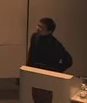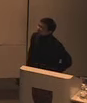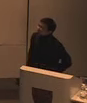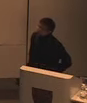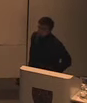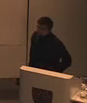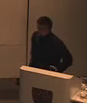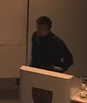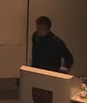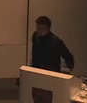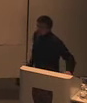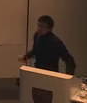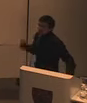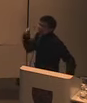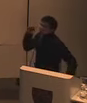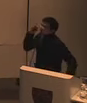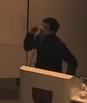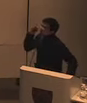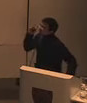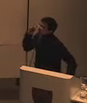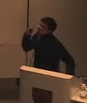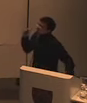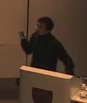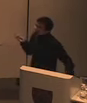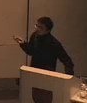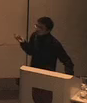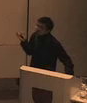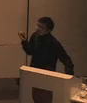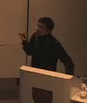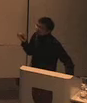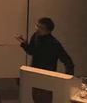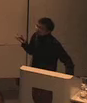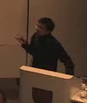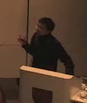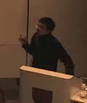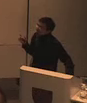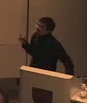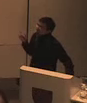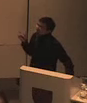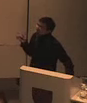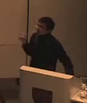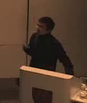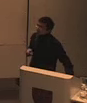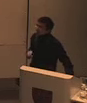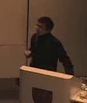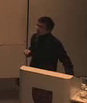But after completion and after using these libraries,